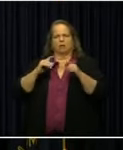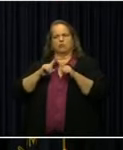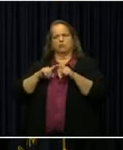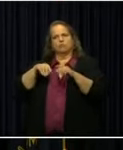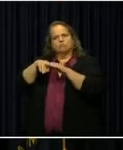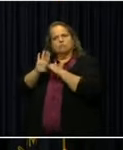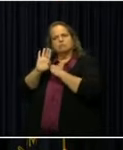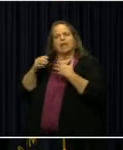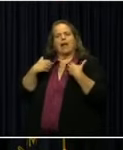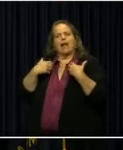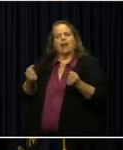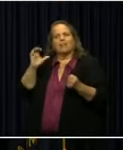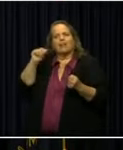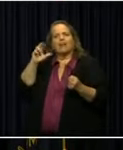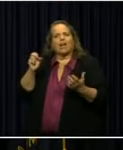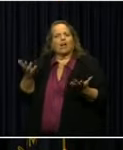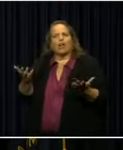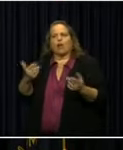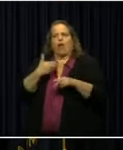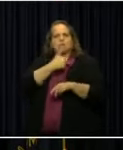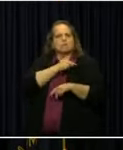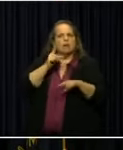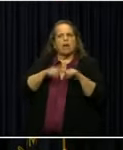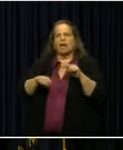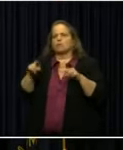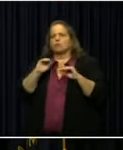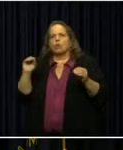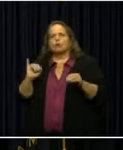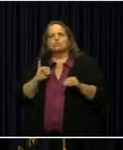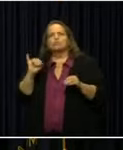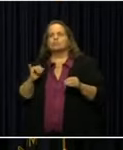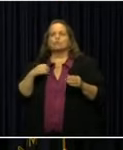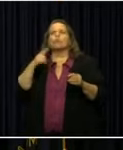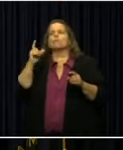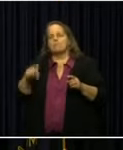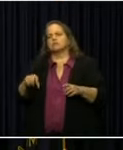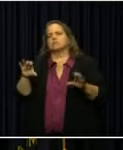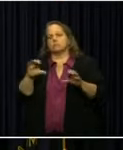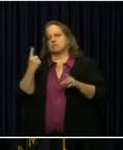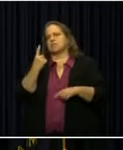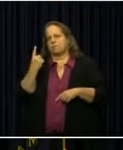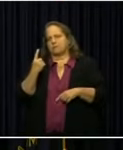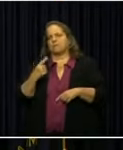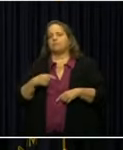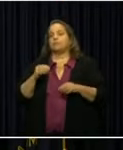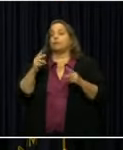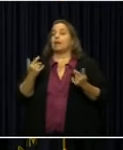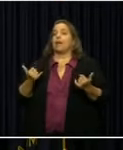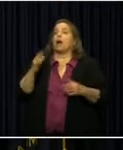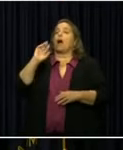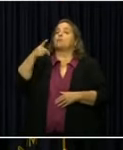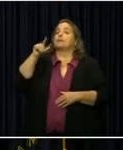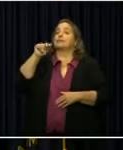JEFFERSON COUNTY FOR ASSAULT SECOND AND ESCAPE SECOND AND HAD APPROXIMATELY THREE YEARS LEFT TO SERVE ON HIS SENTENCE.